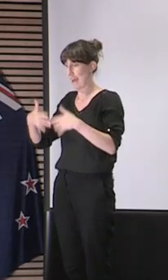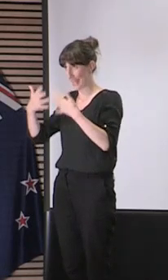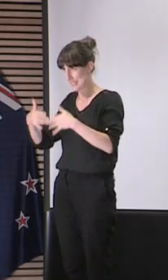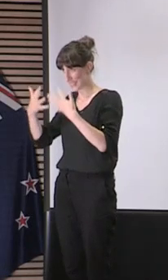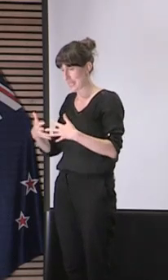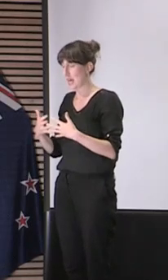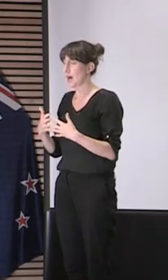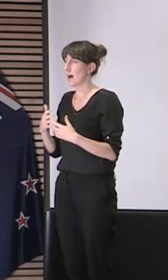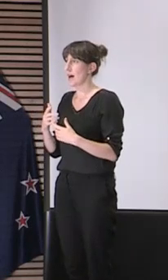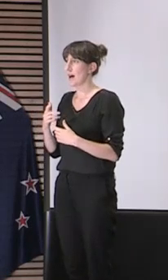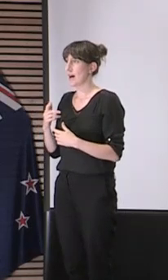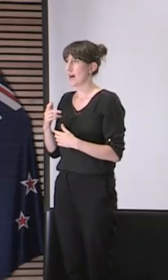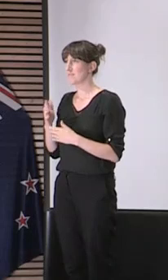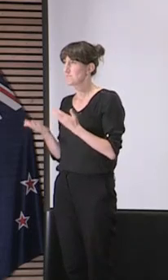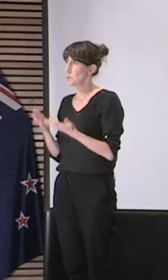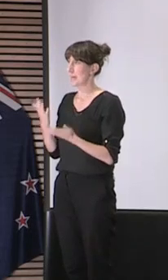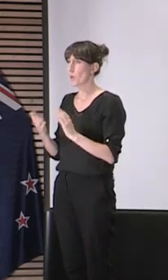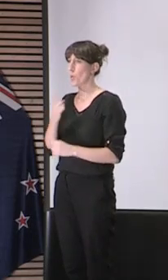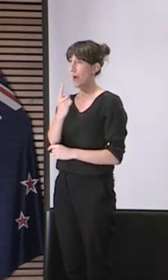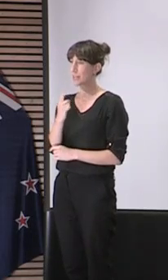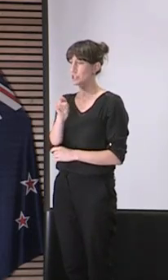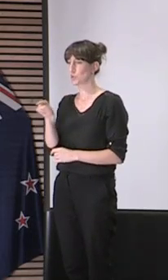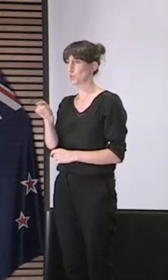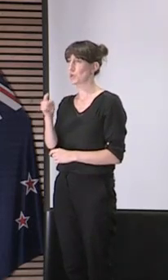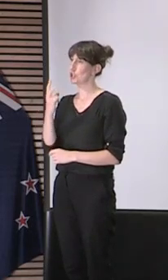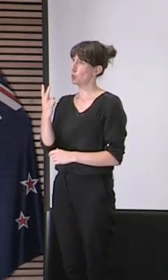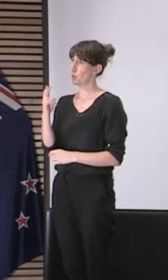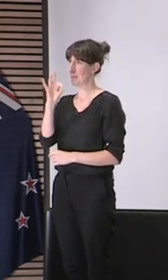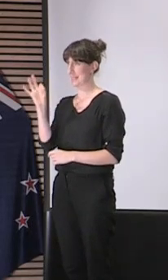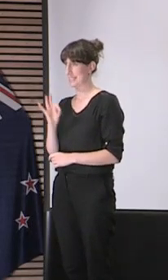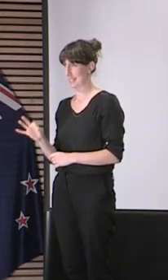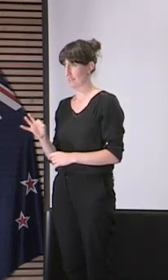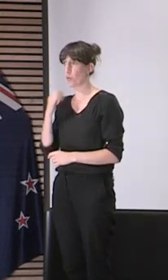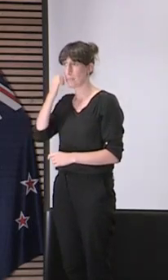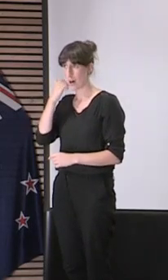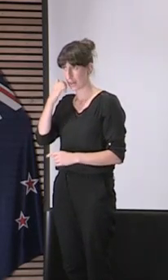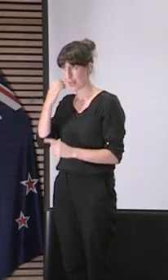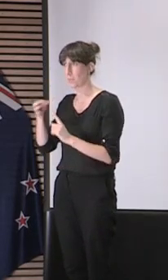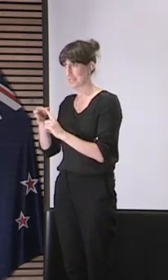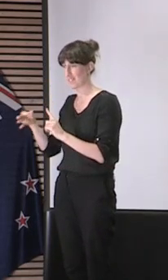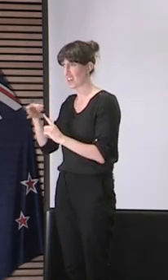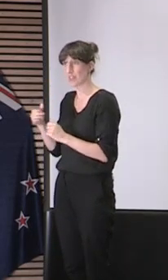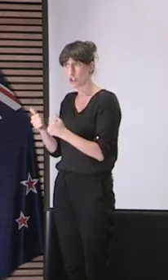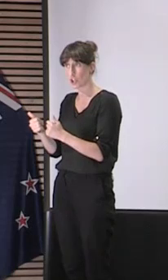of the cell phone, quick calculation of the positively rates and we want to firm